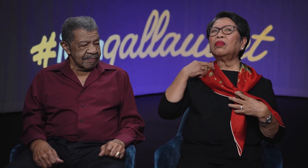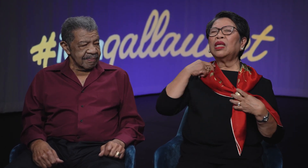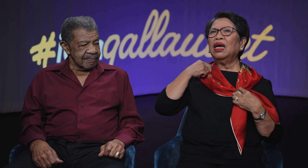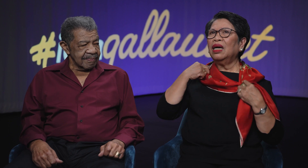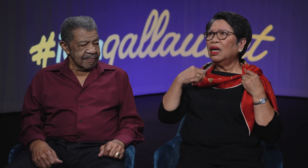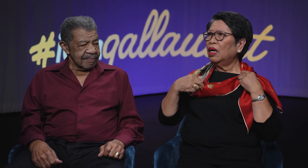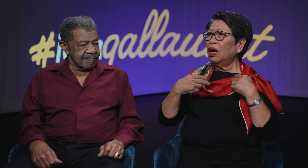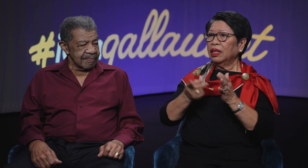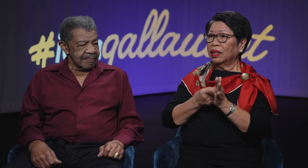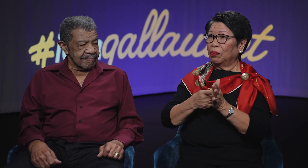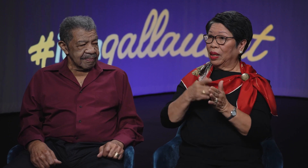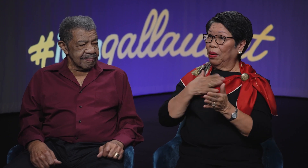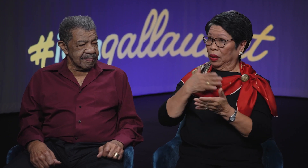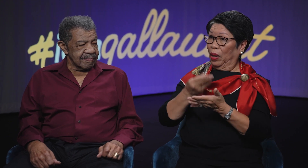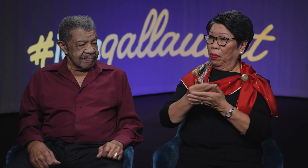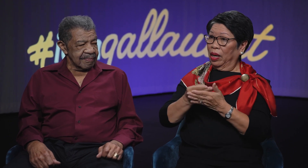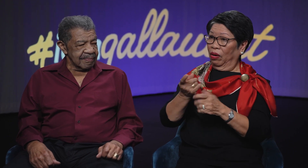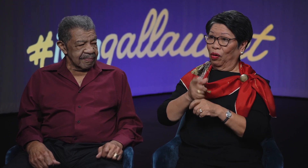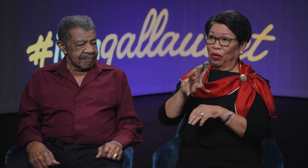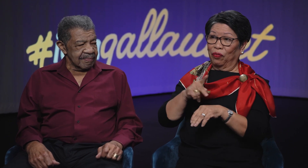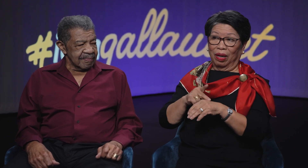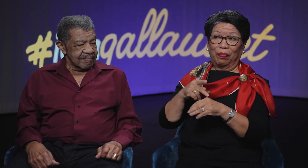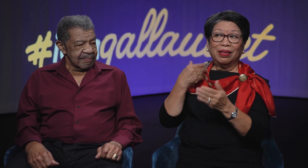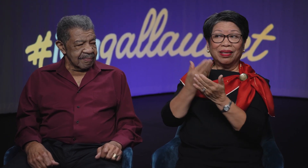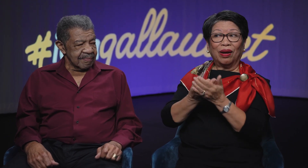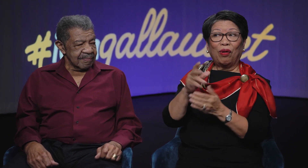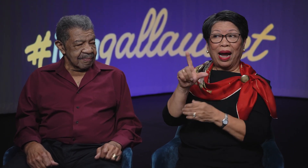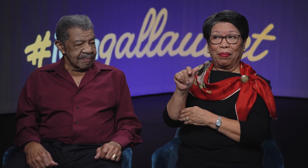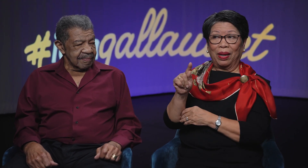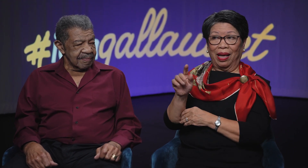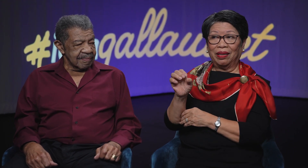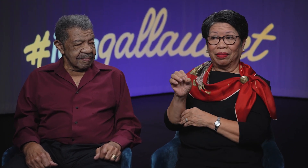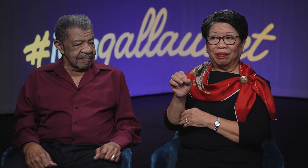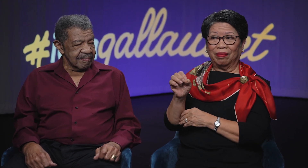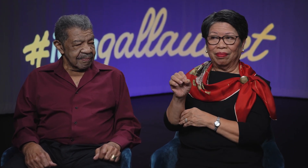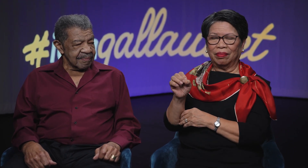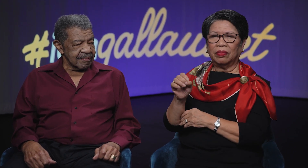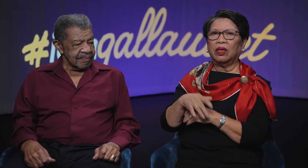sometimes my money from the Philippines would arrive late,